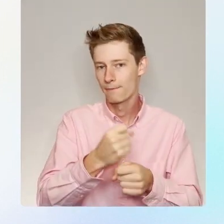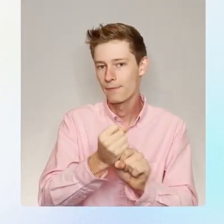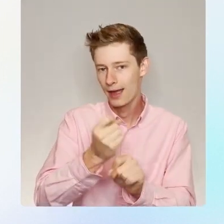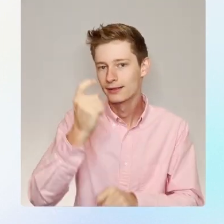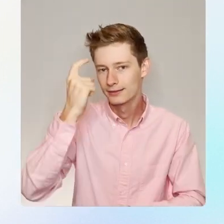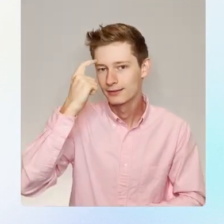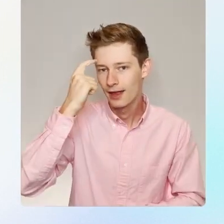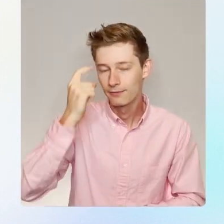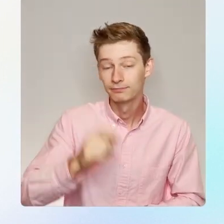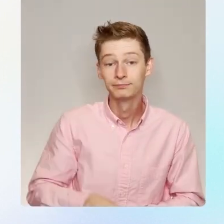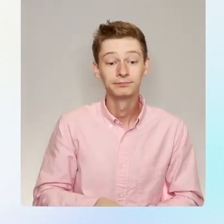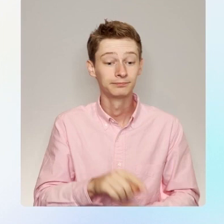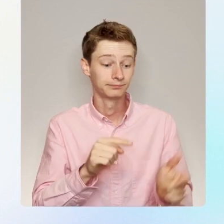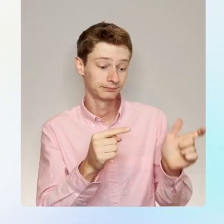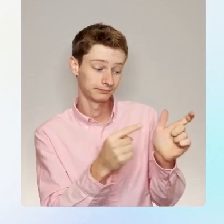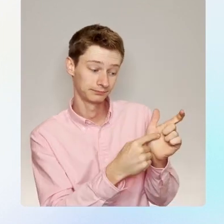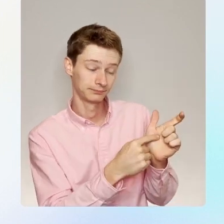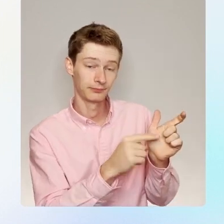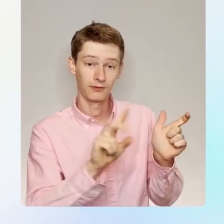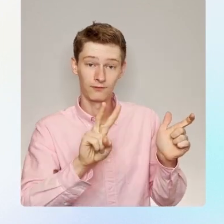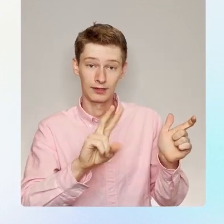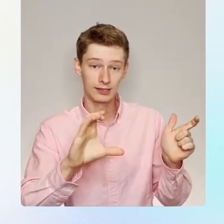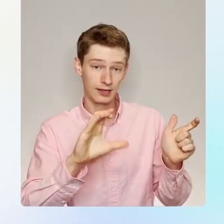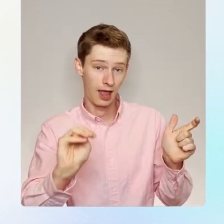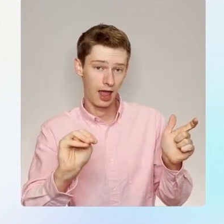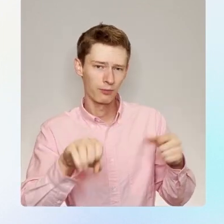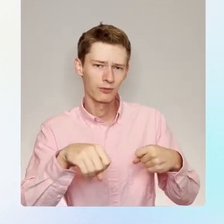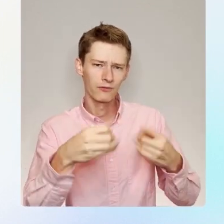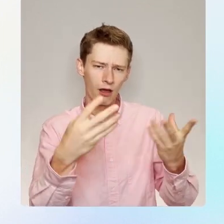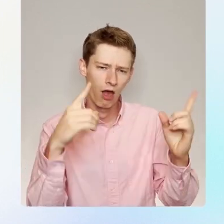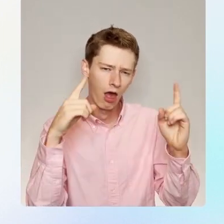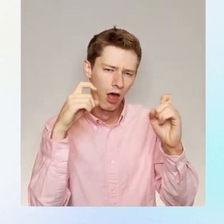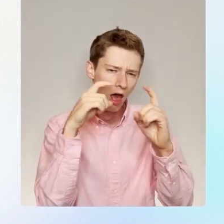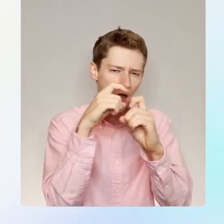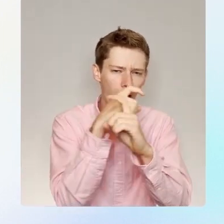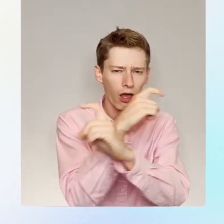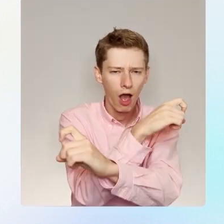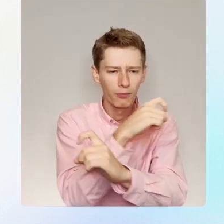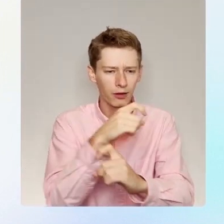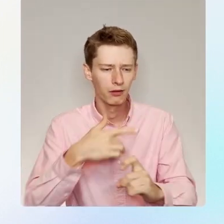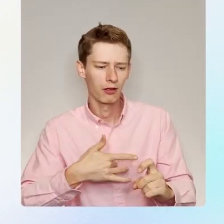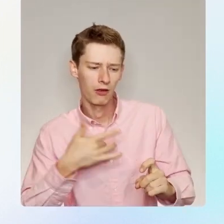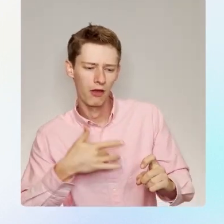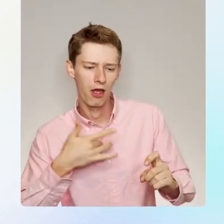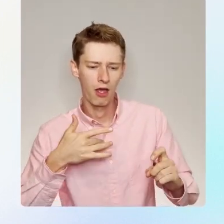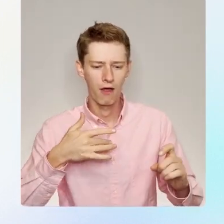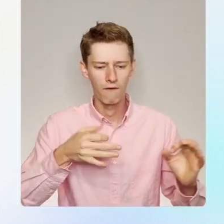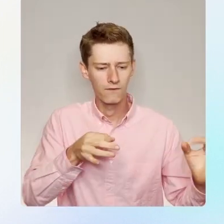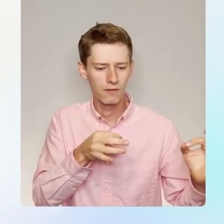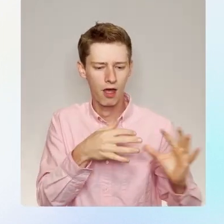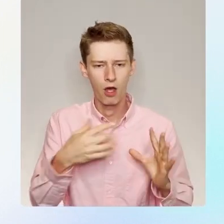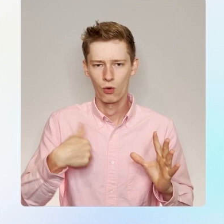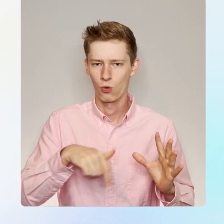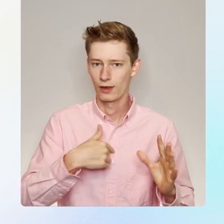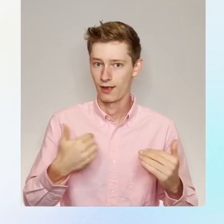Meanwhile, the VCM haptic device allows for the most complex and realistic haptic defects we've ever had via their ability